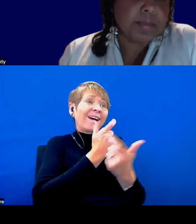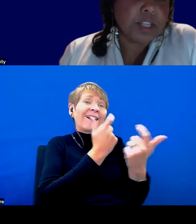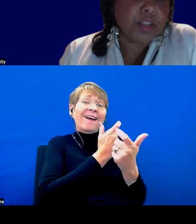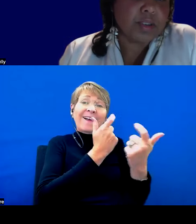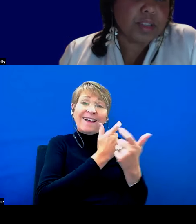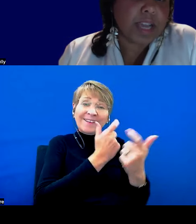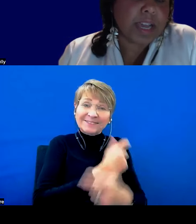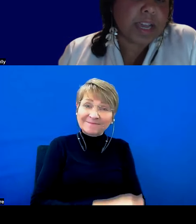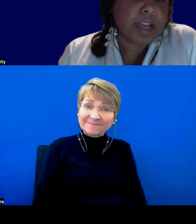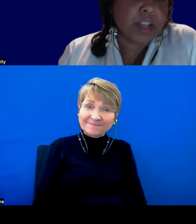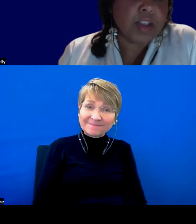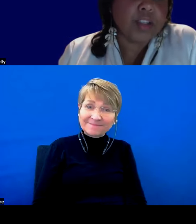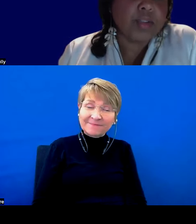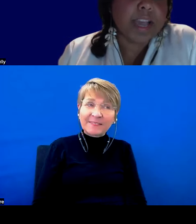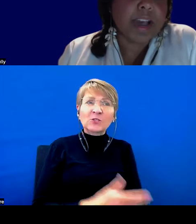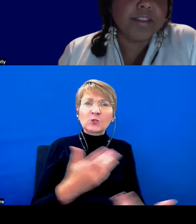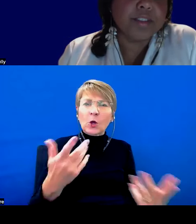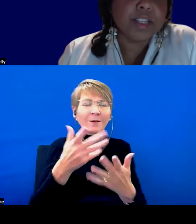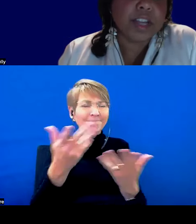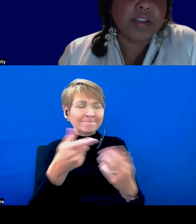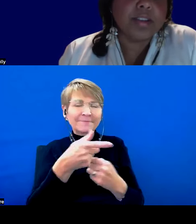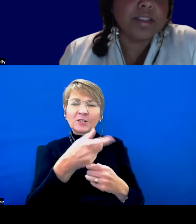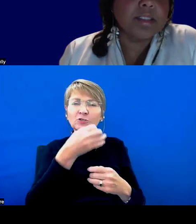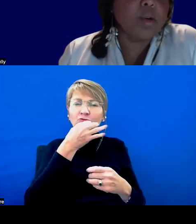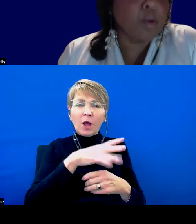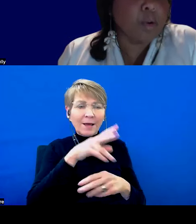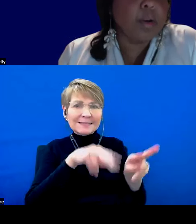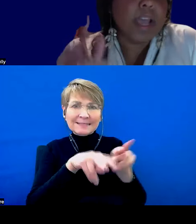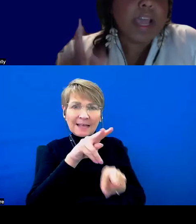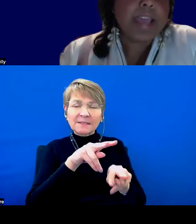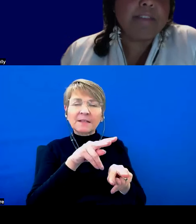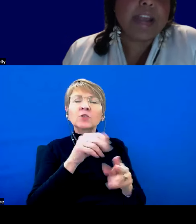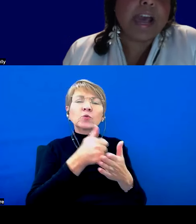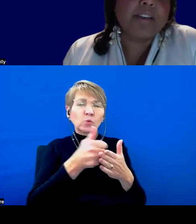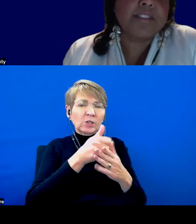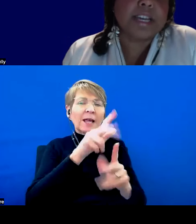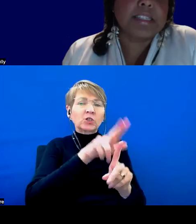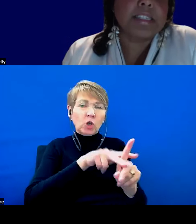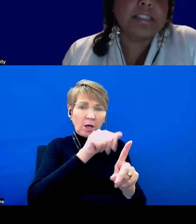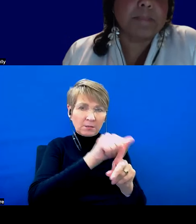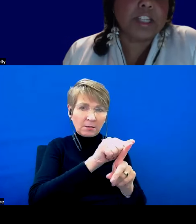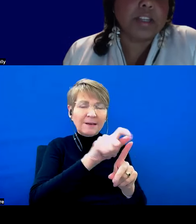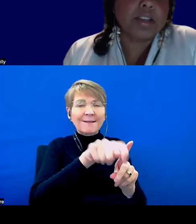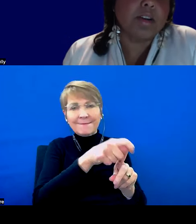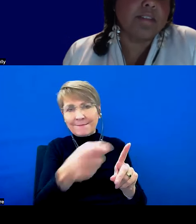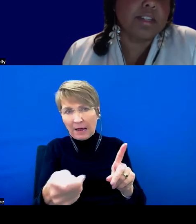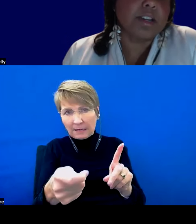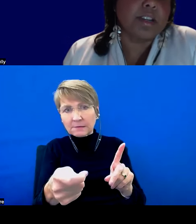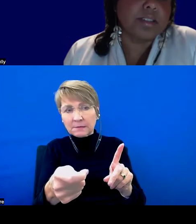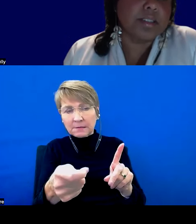should occur shortly after a diagnosis or even after a suspection of a diagnosis